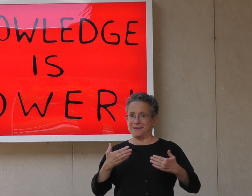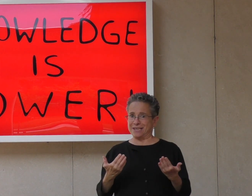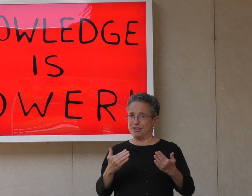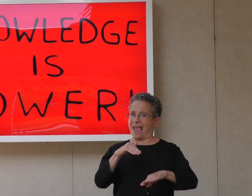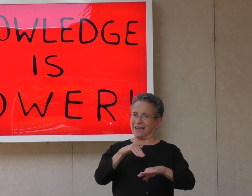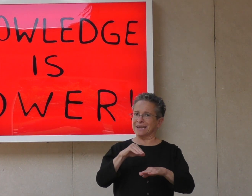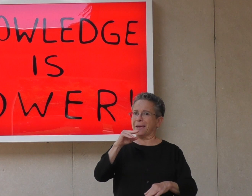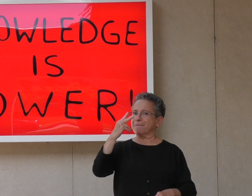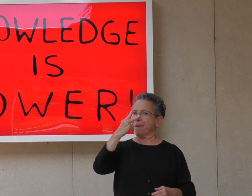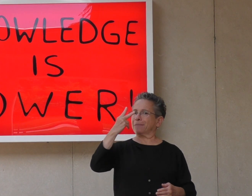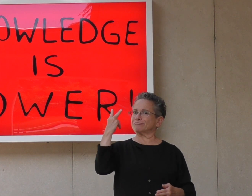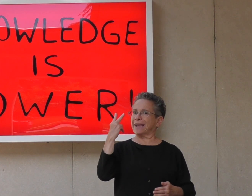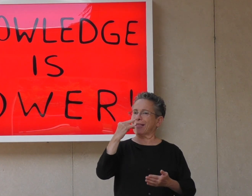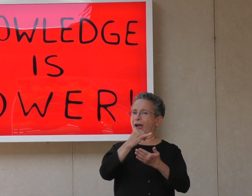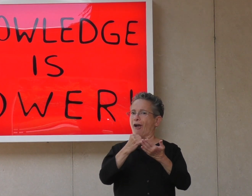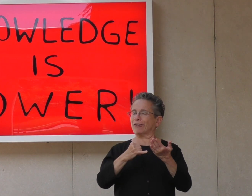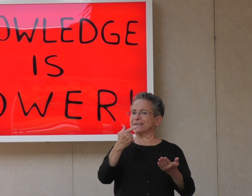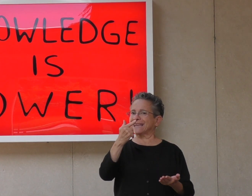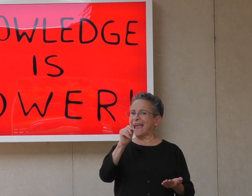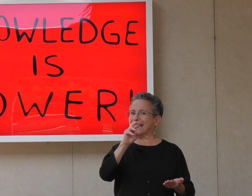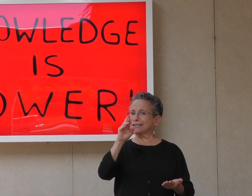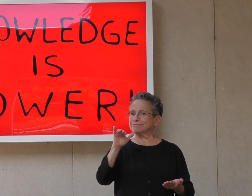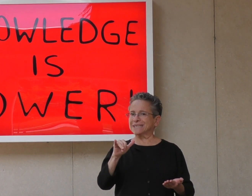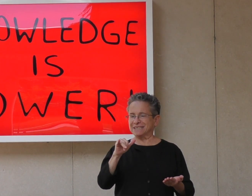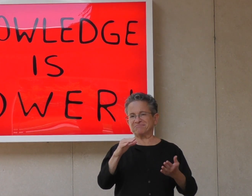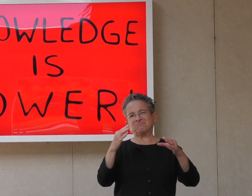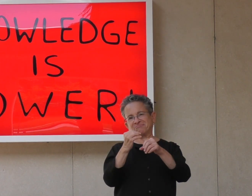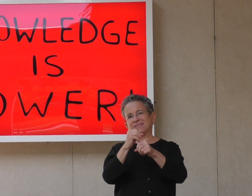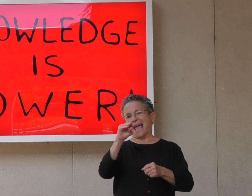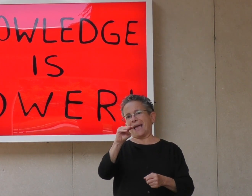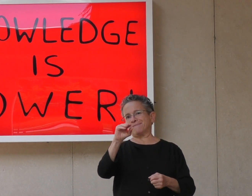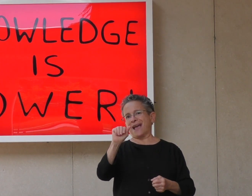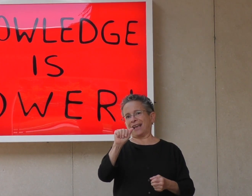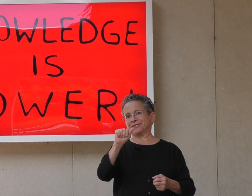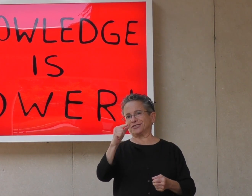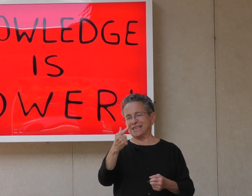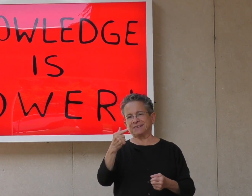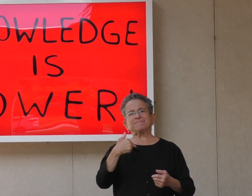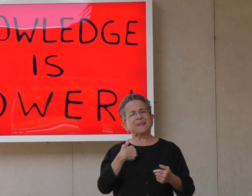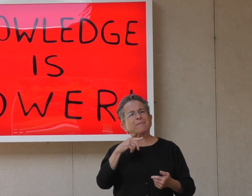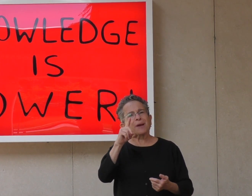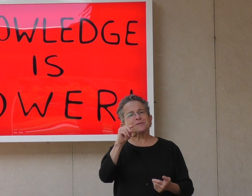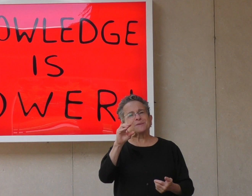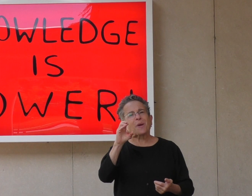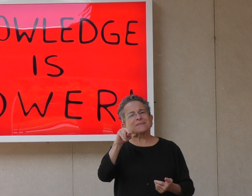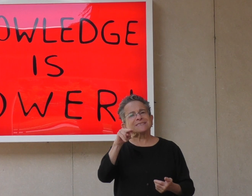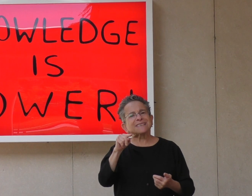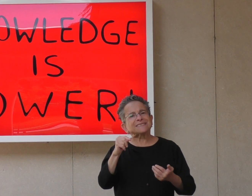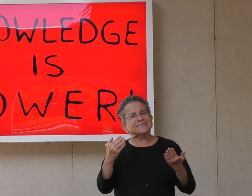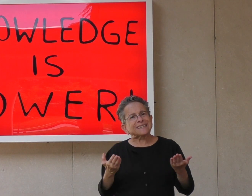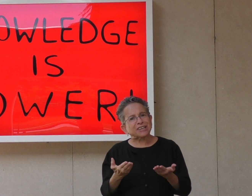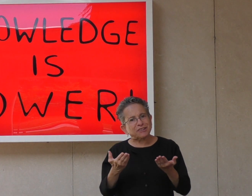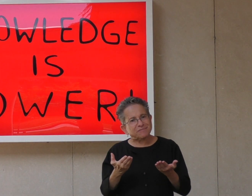I'm here at the Memorial Art Gallery (MAG) where I am a docent.